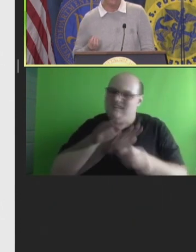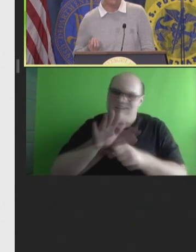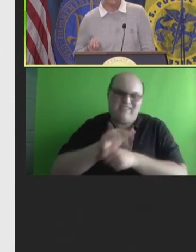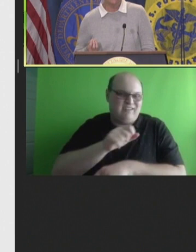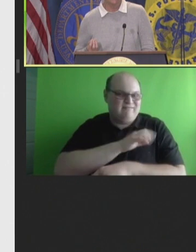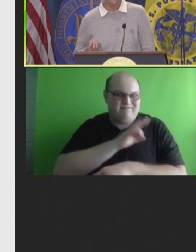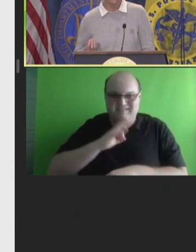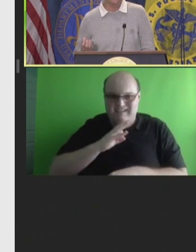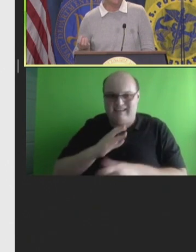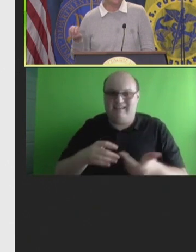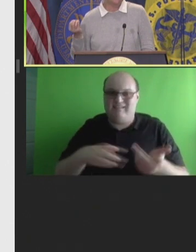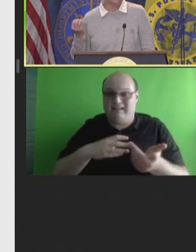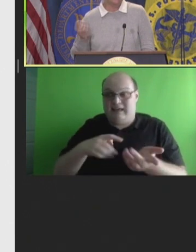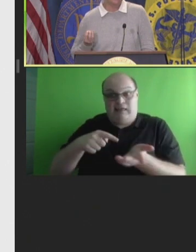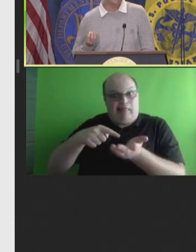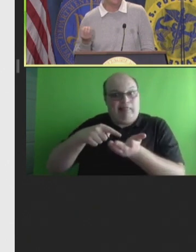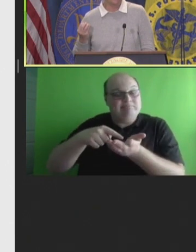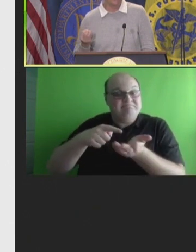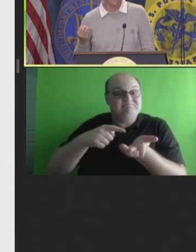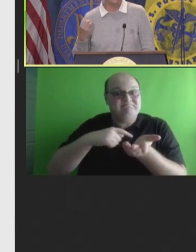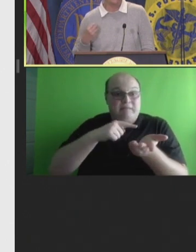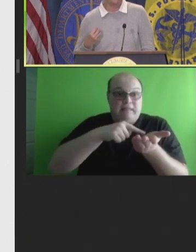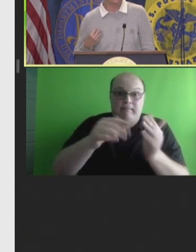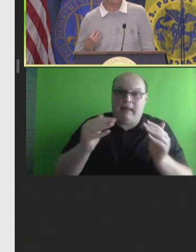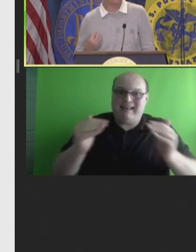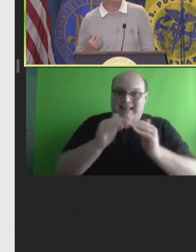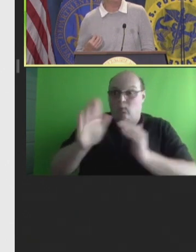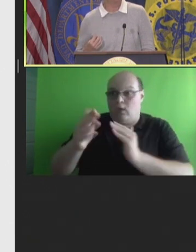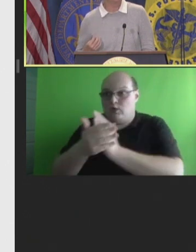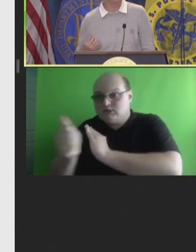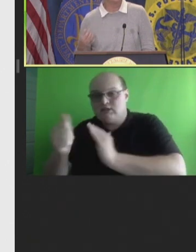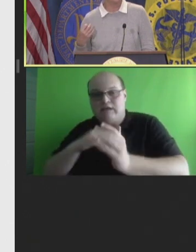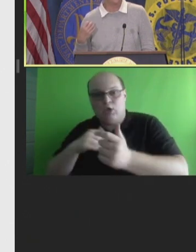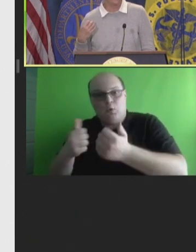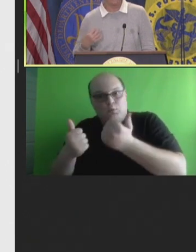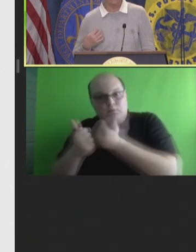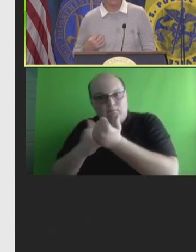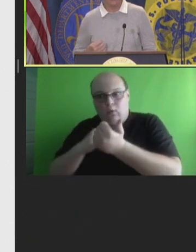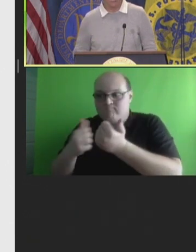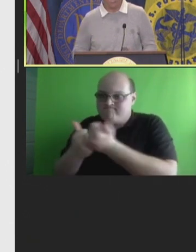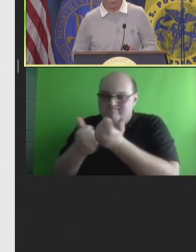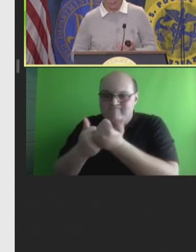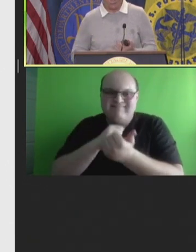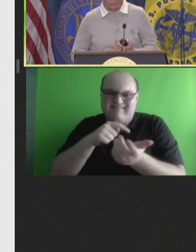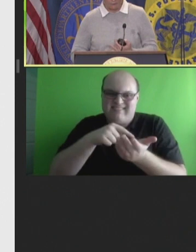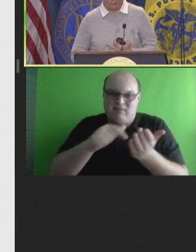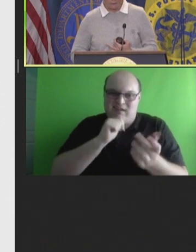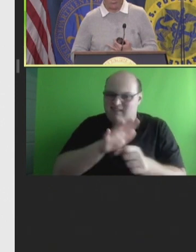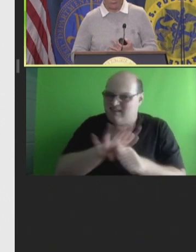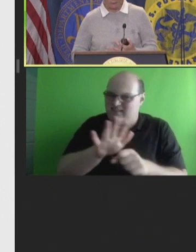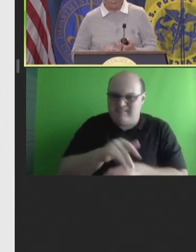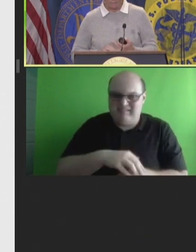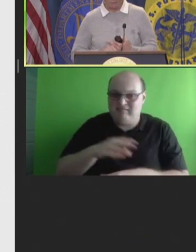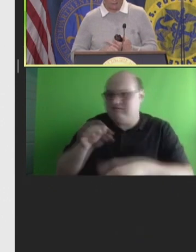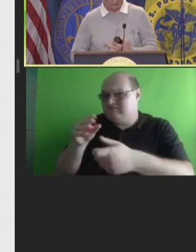doesn't necessarily equate to supporting all of the effort they do, the counseling, the vaccine